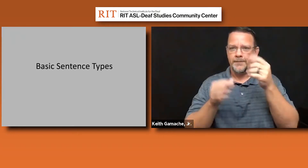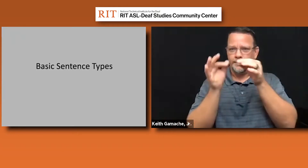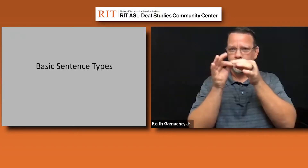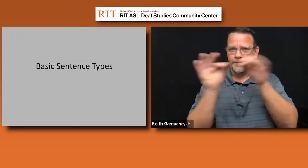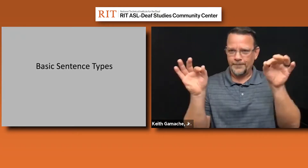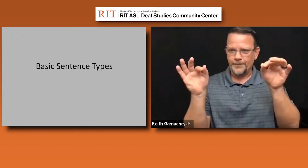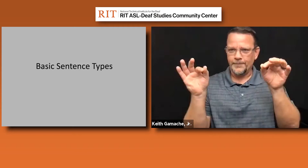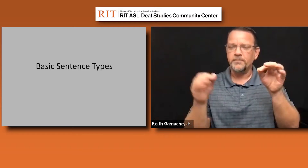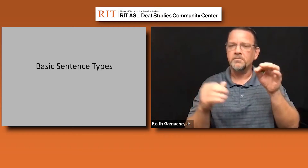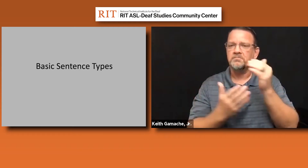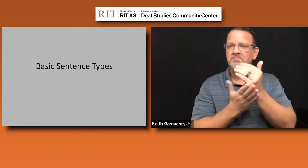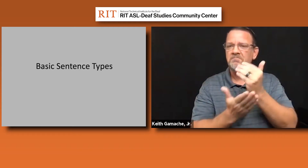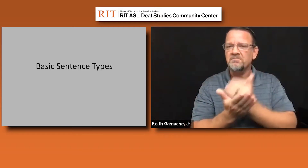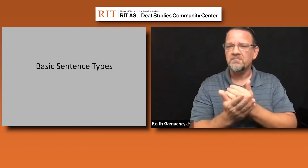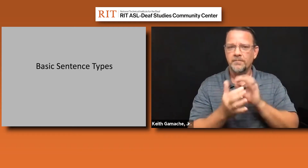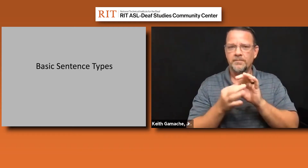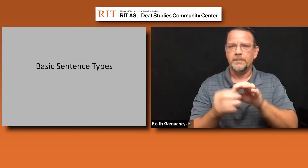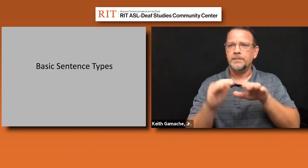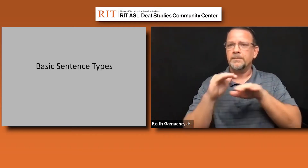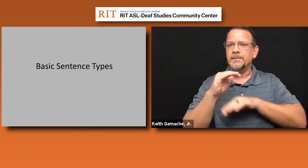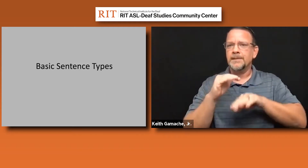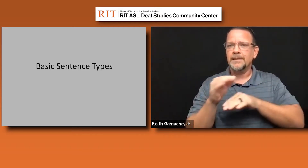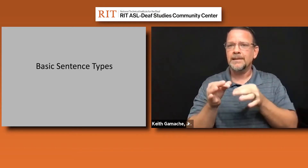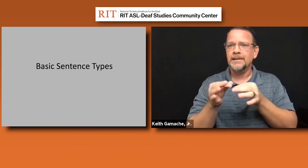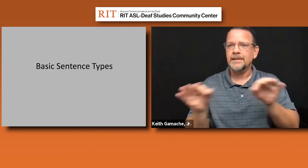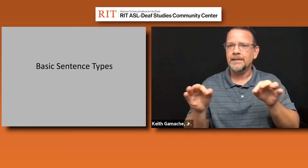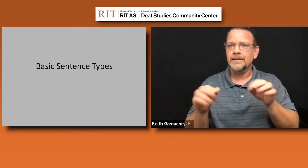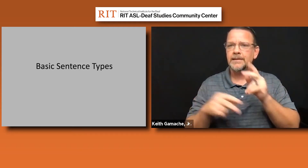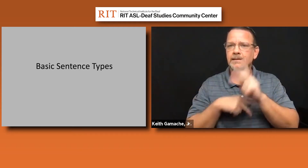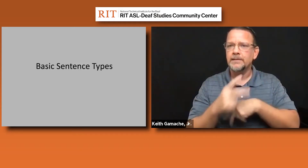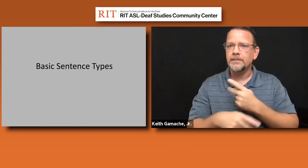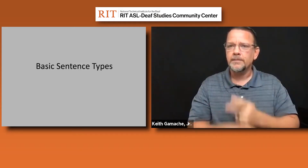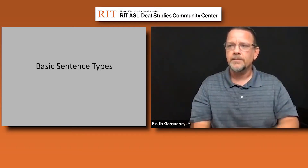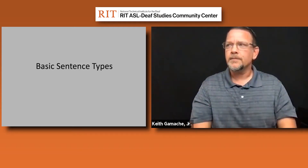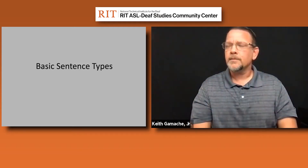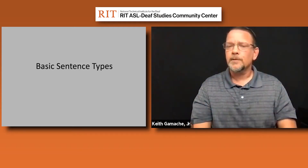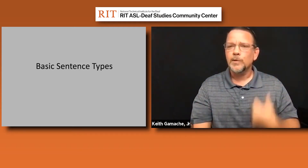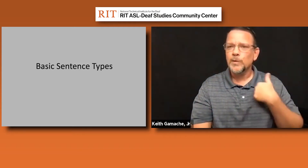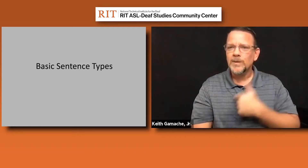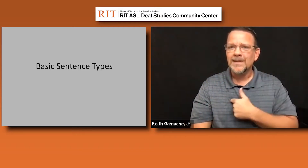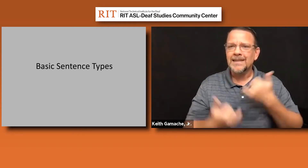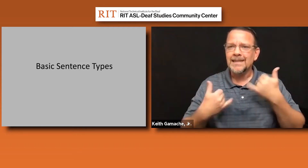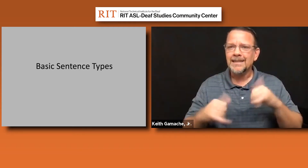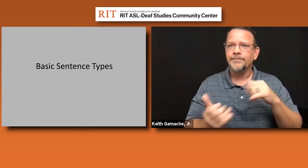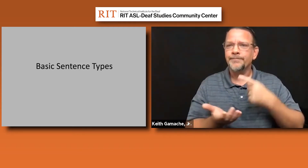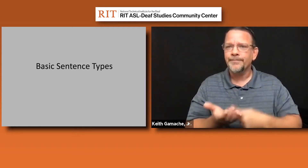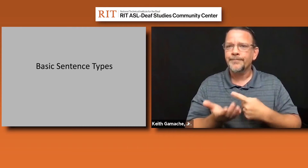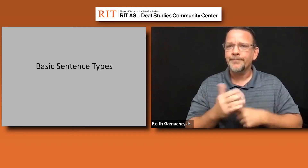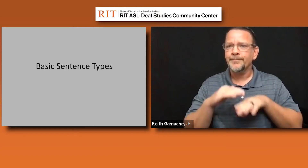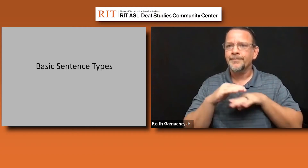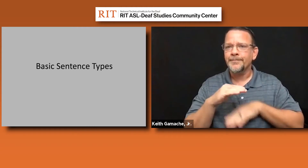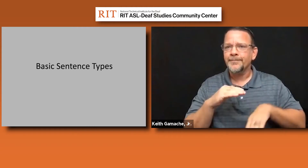In this slide, I have some basic sentence types that we'll look at, and we're still creating